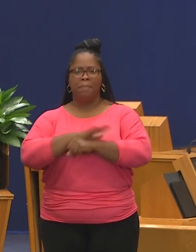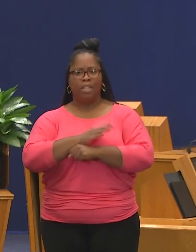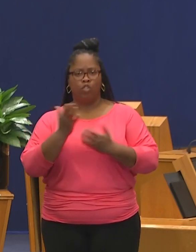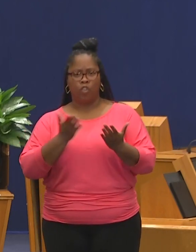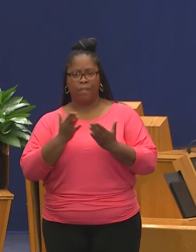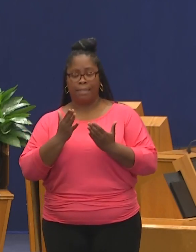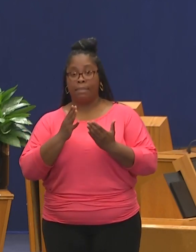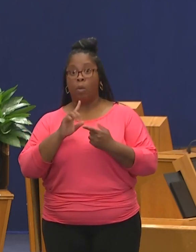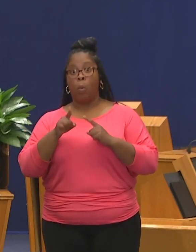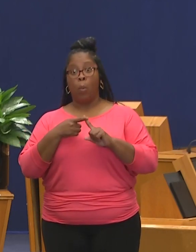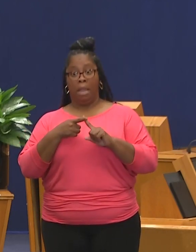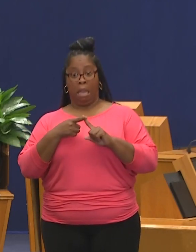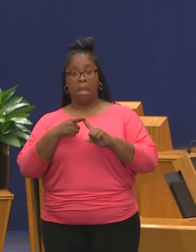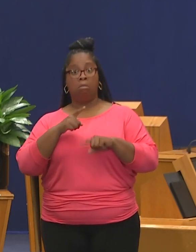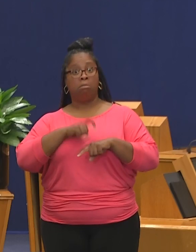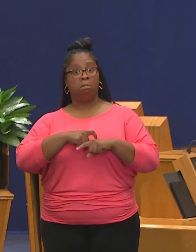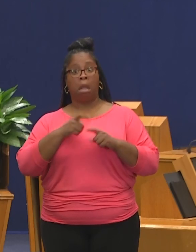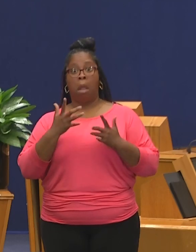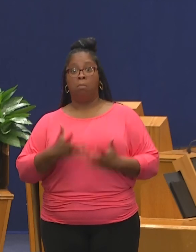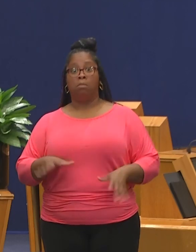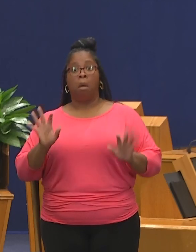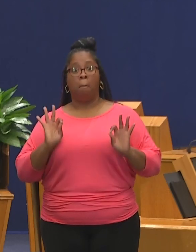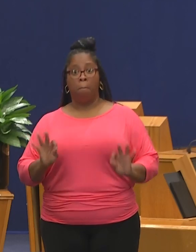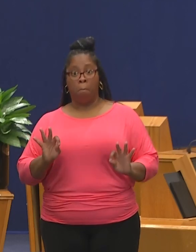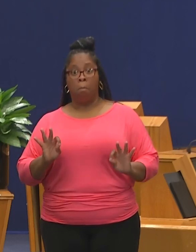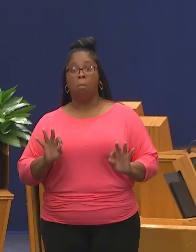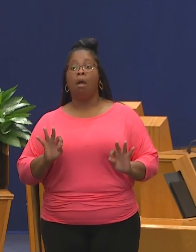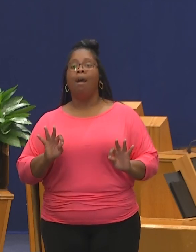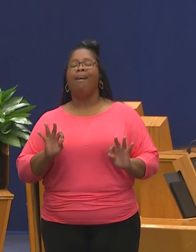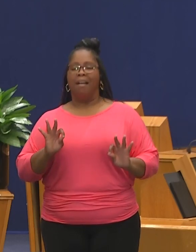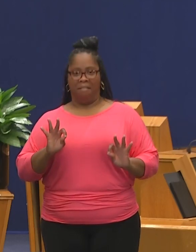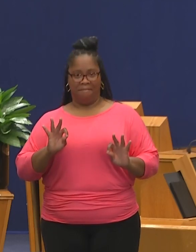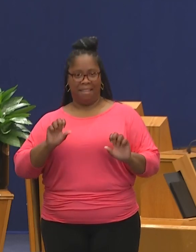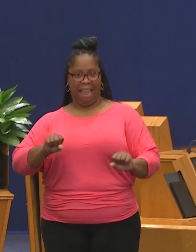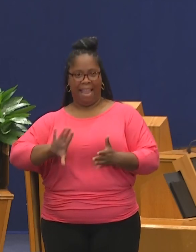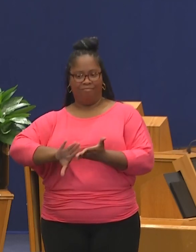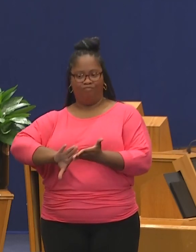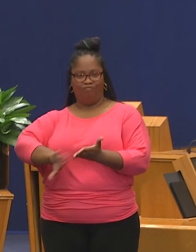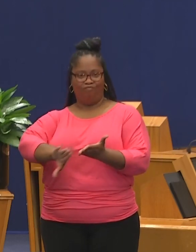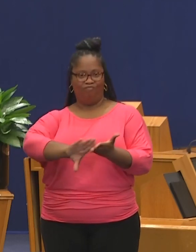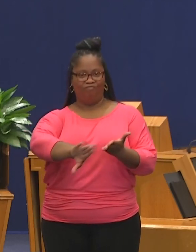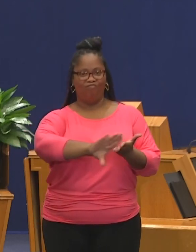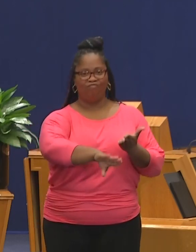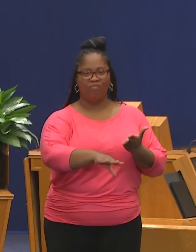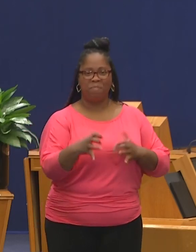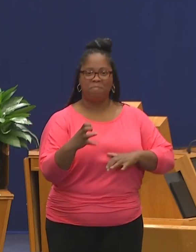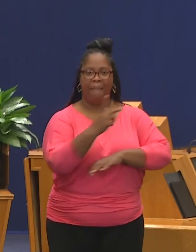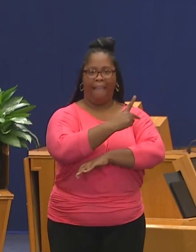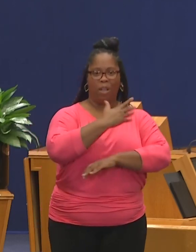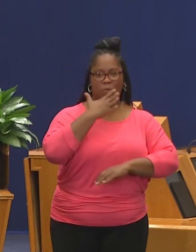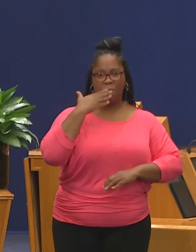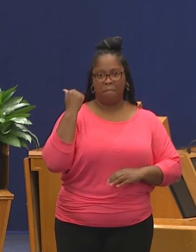AND THAT ONCE THEY ACCOMPLISH THE GOAL OF THAT TIME PERIOD, WE